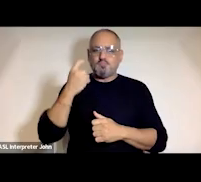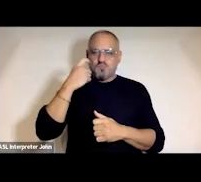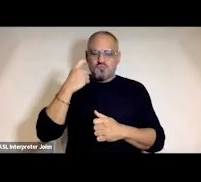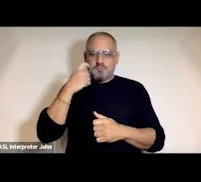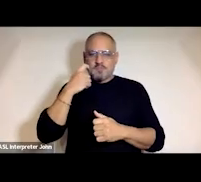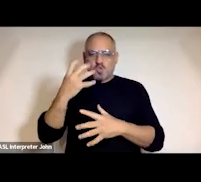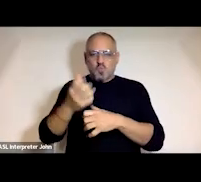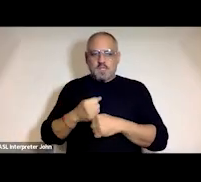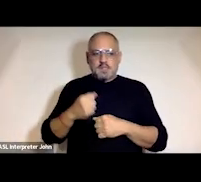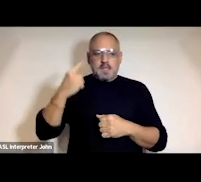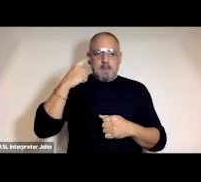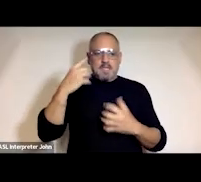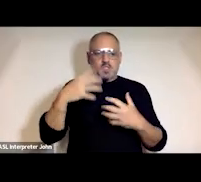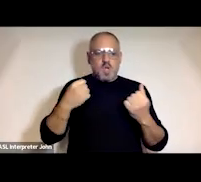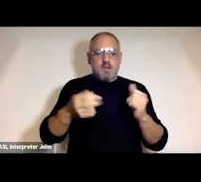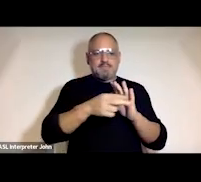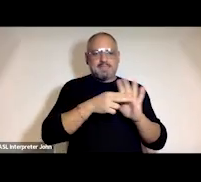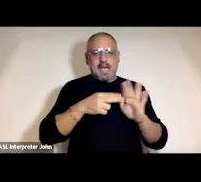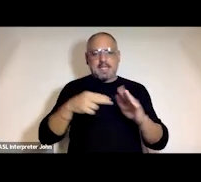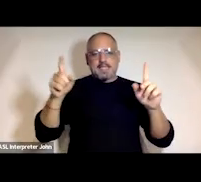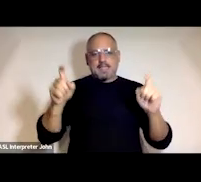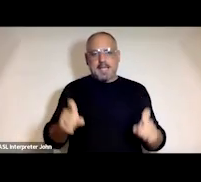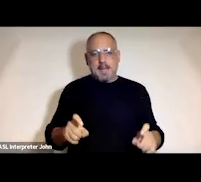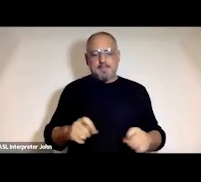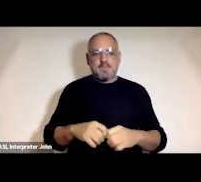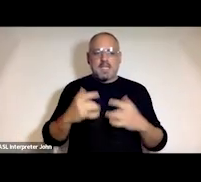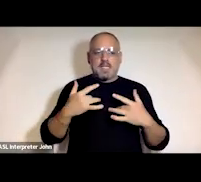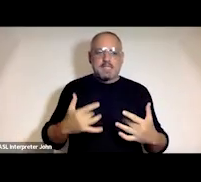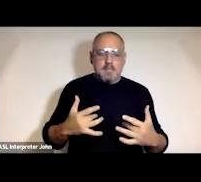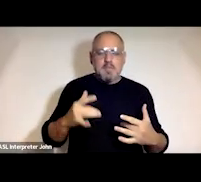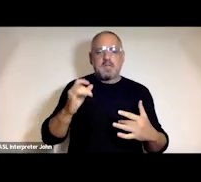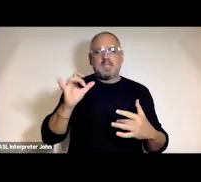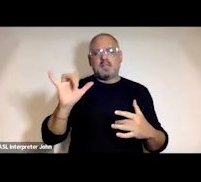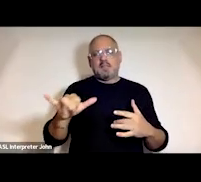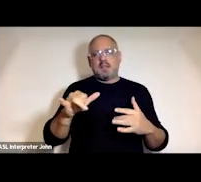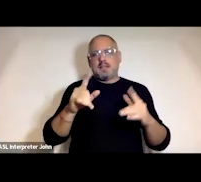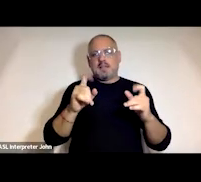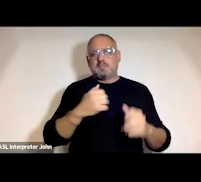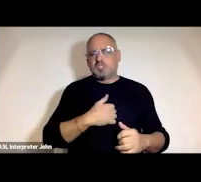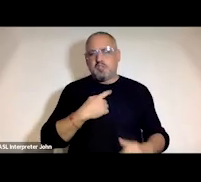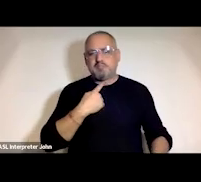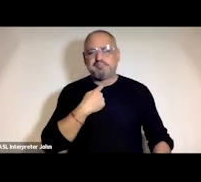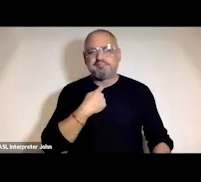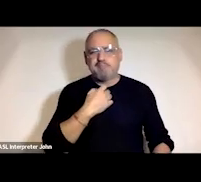received a mental status exam. And typically mental status exams... Sorry, everyone, I have a little bit of a tickle in my throat